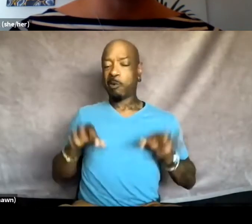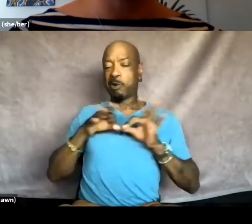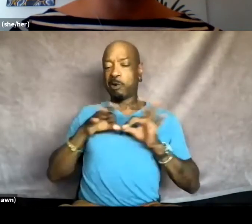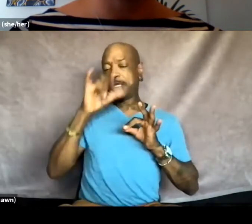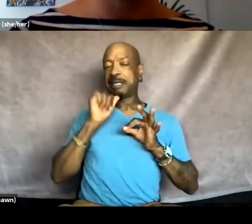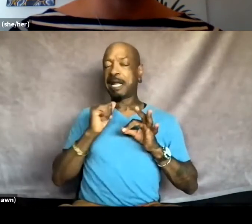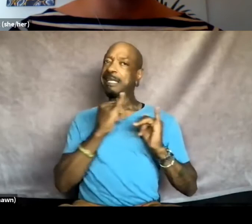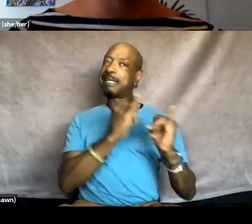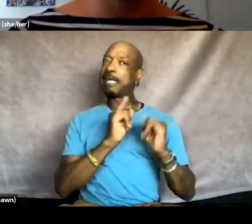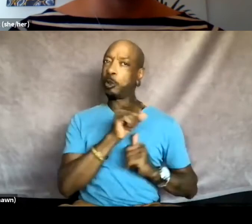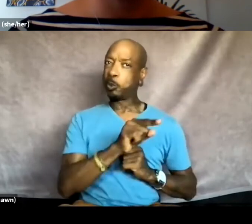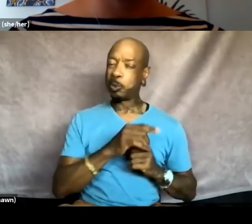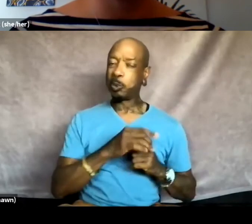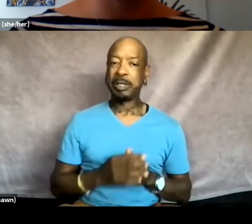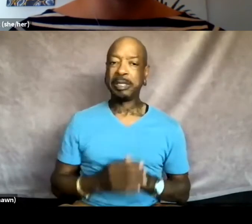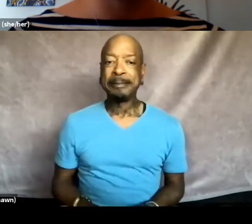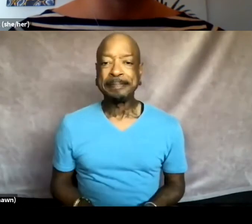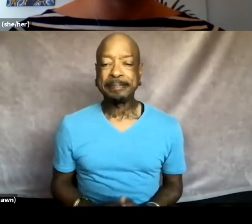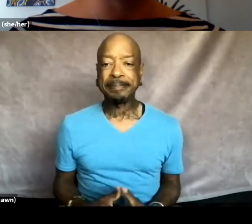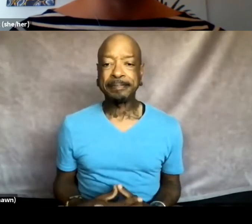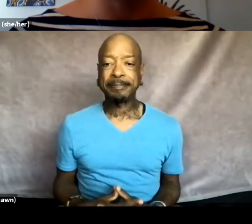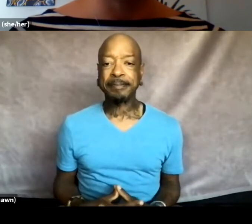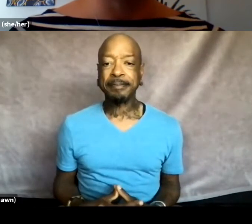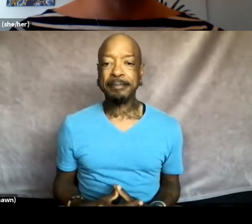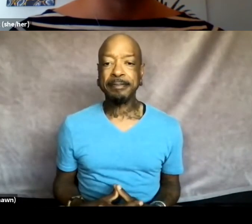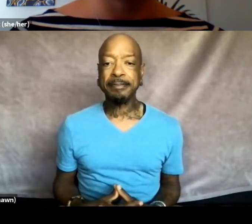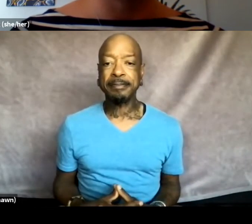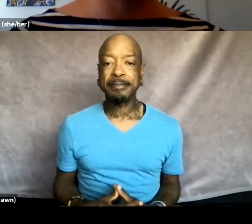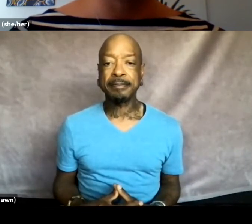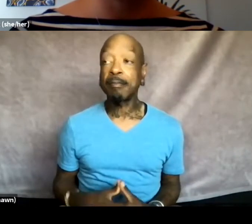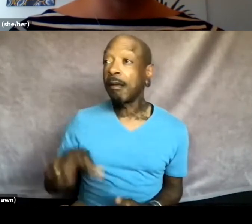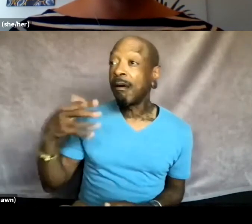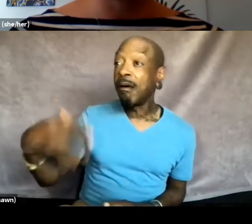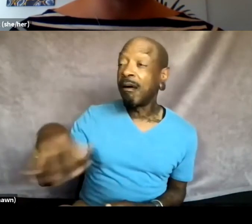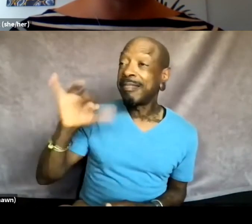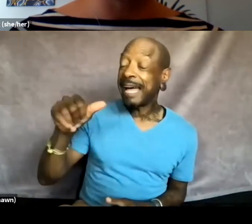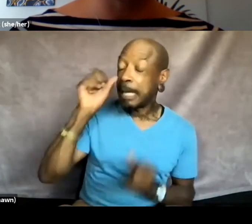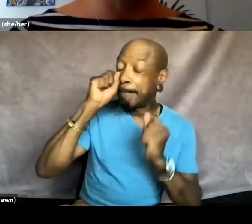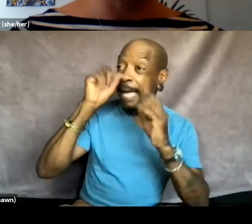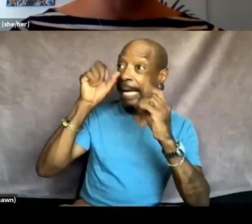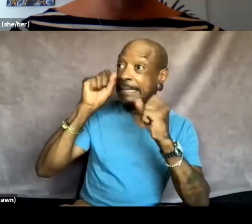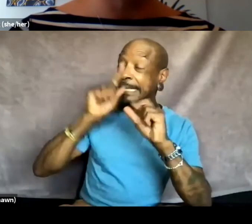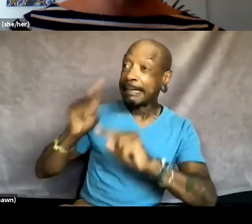Azaleah Goose (she/they): That is an amazing answer possibly the best response I've ever heard to that question.